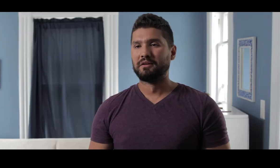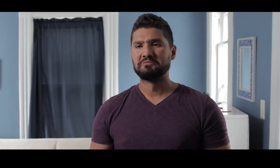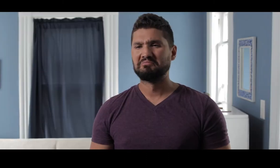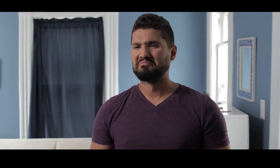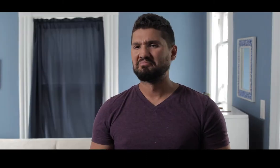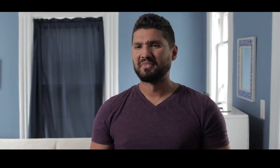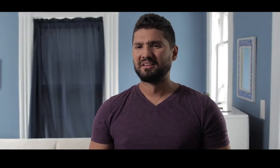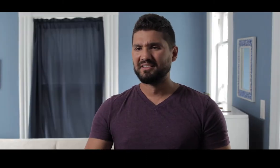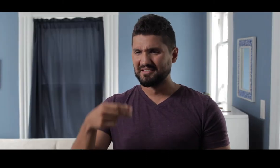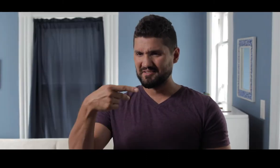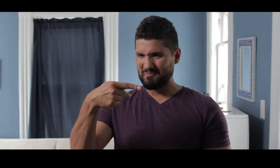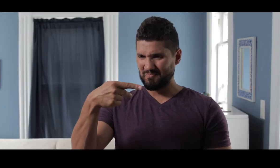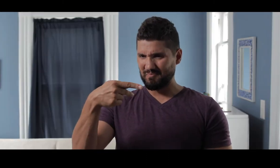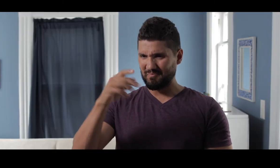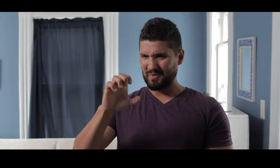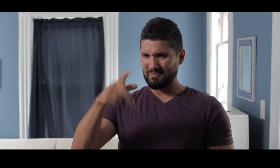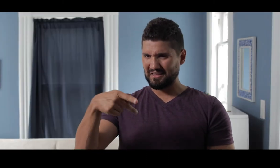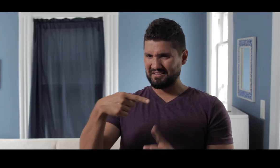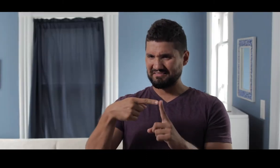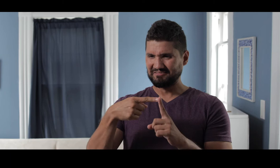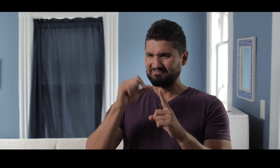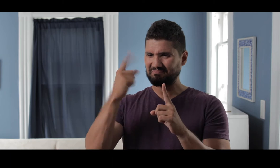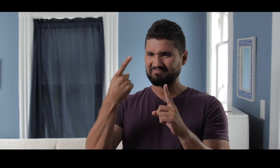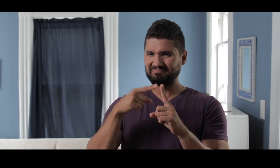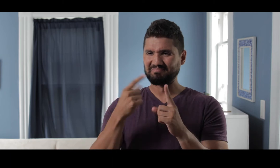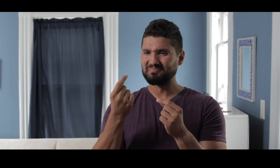No. PEP? What’s that?